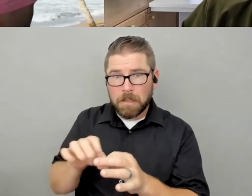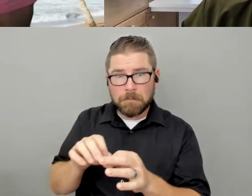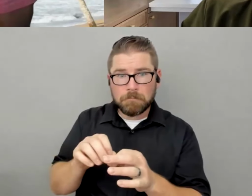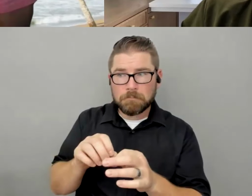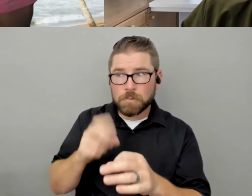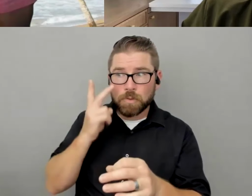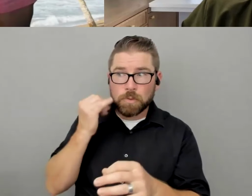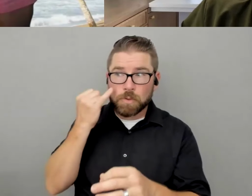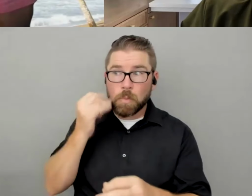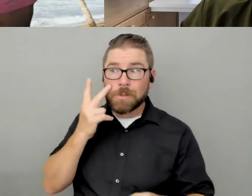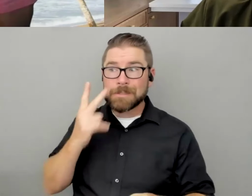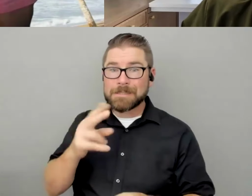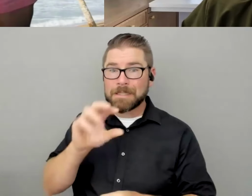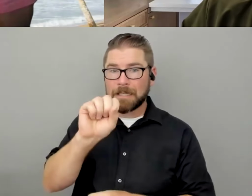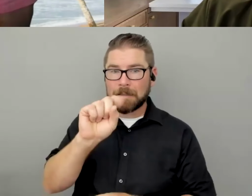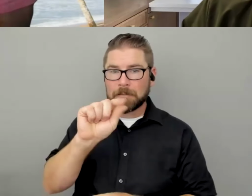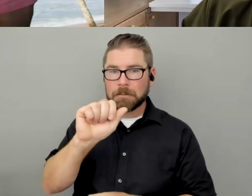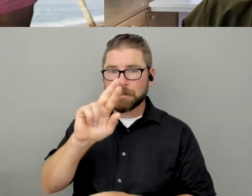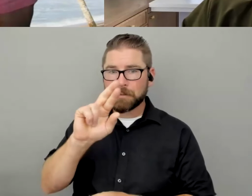This is for you.